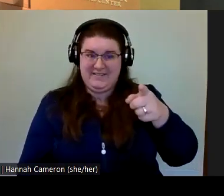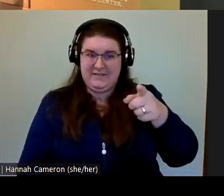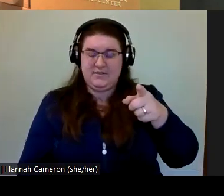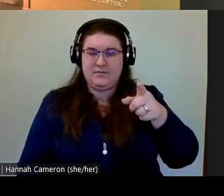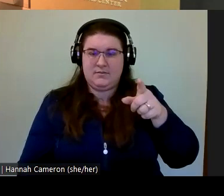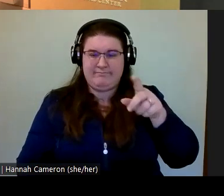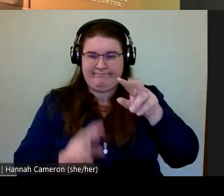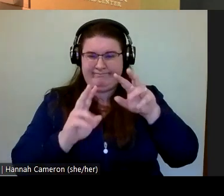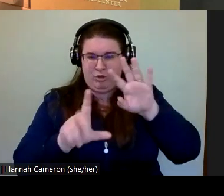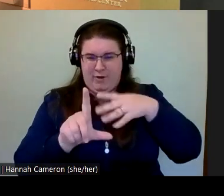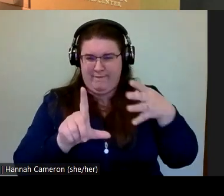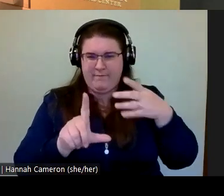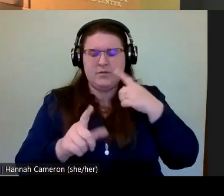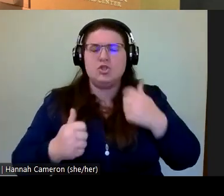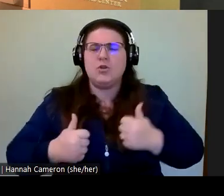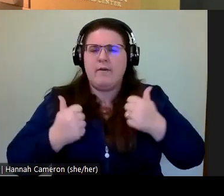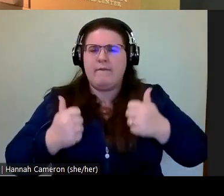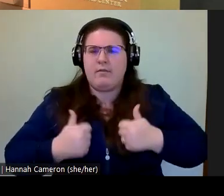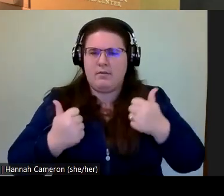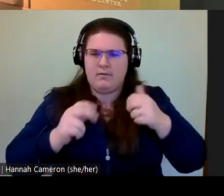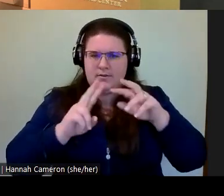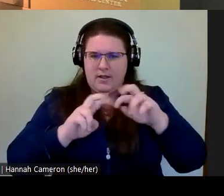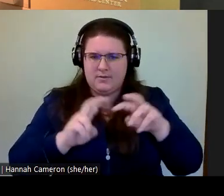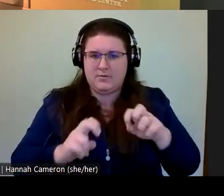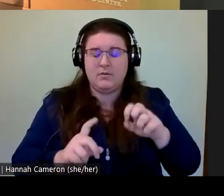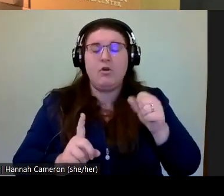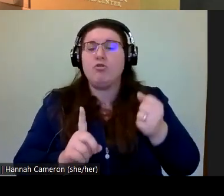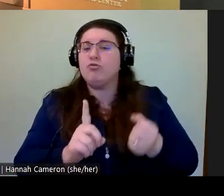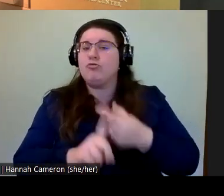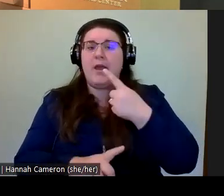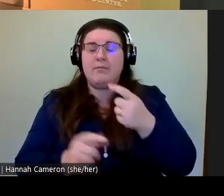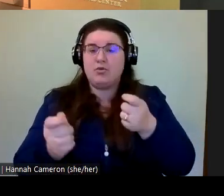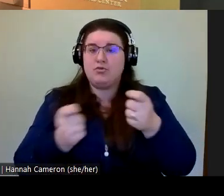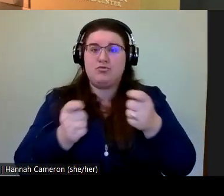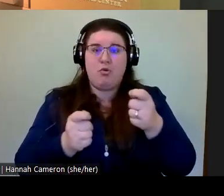we had there is this was not a randomized control trial because this wasn't this was funded by the